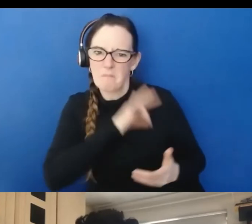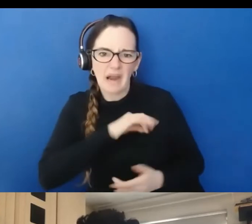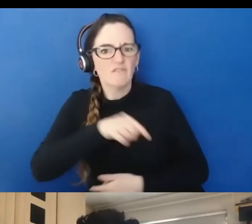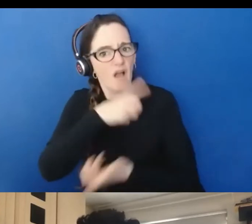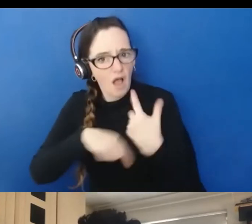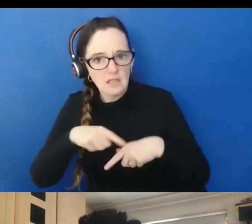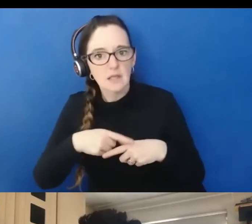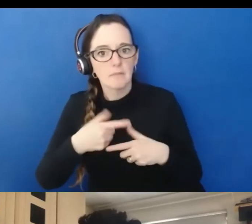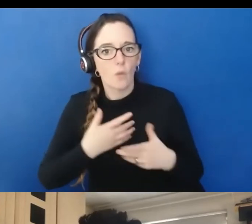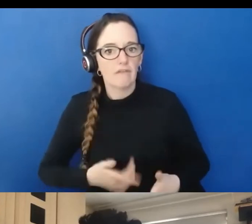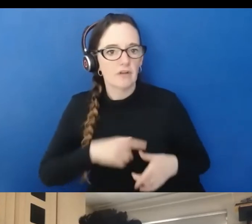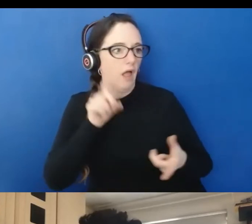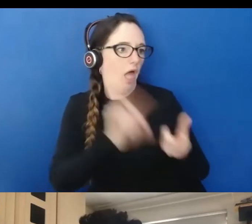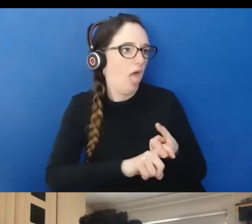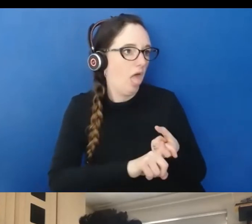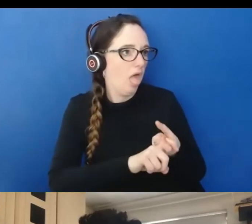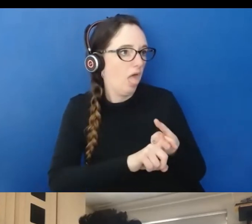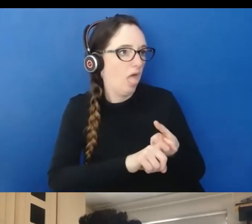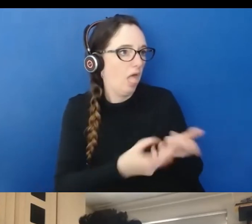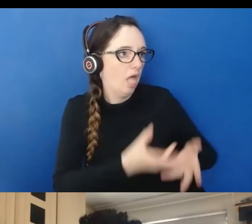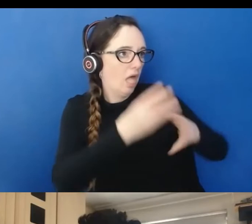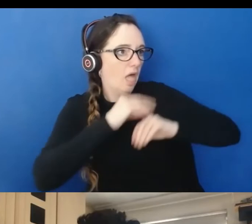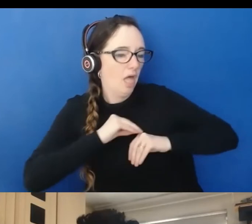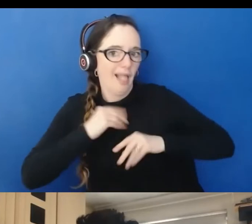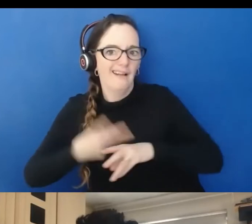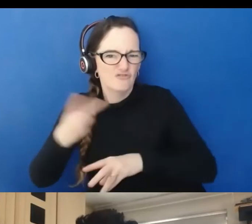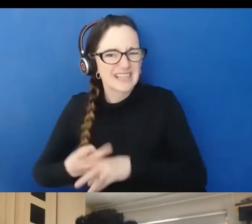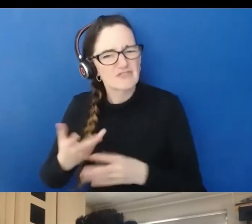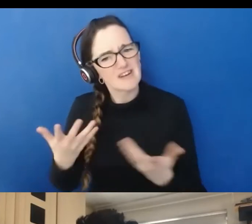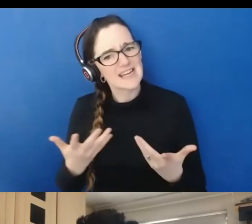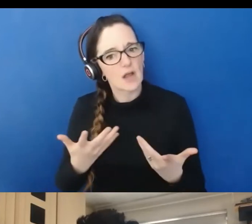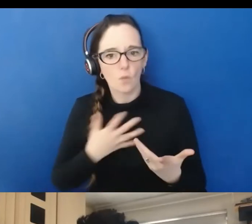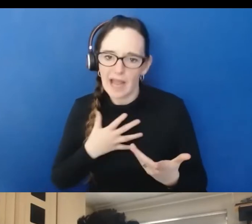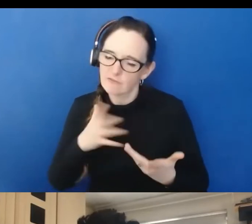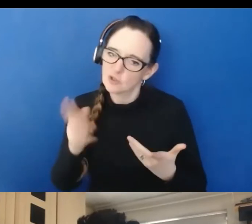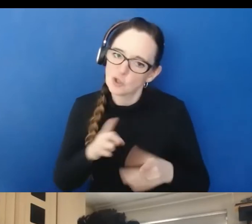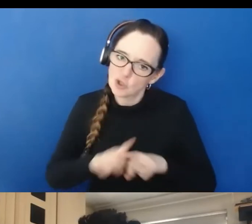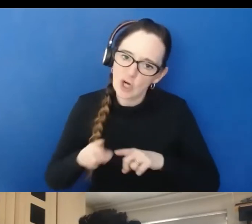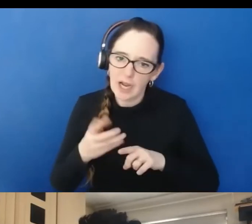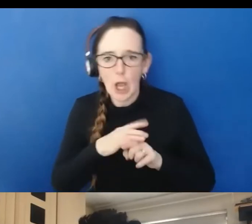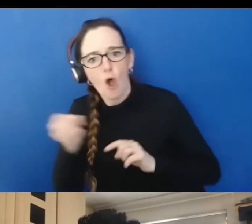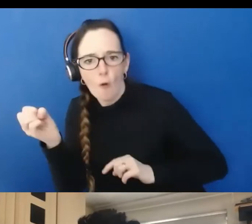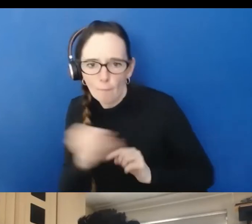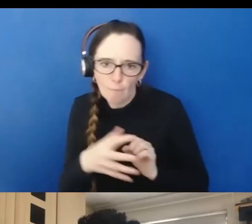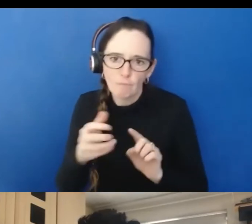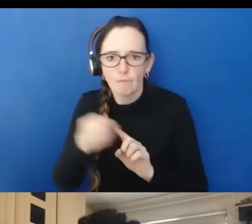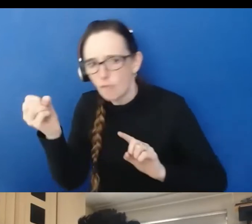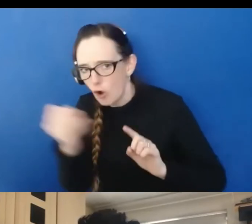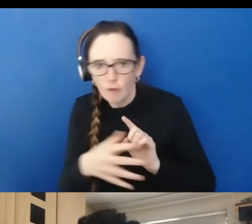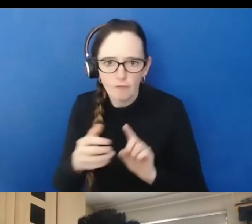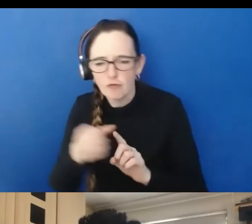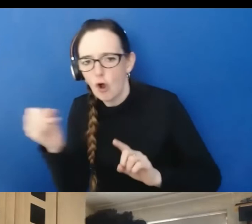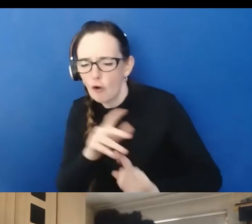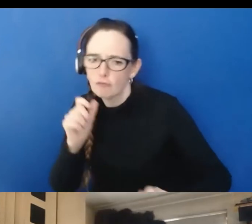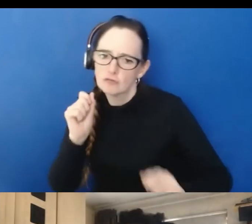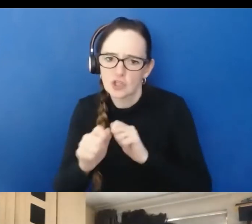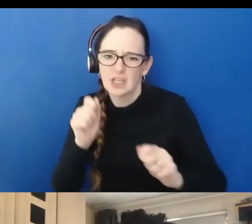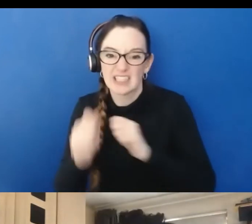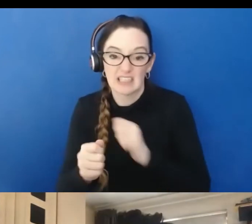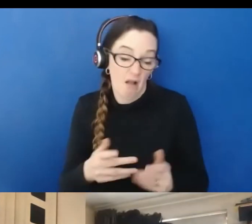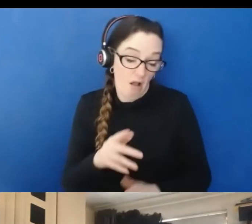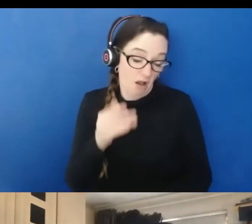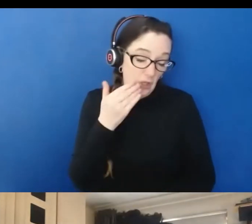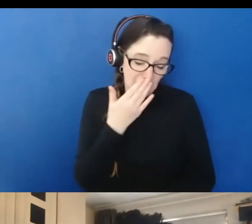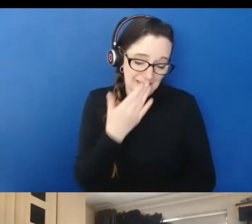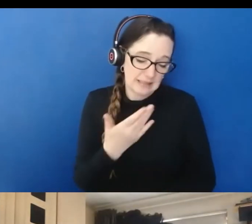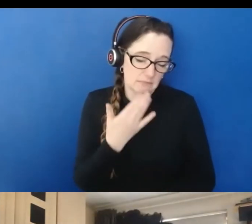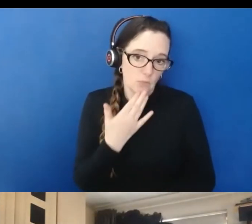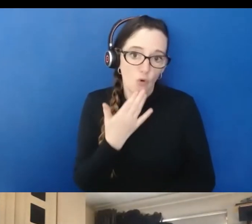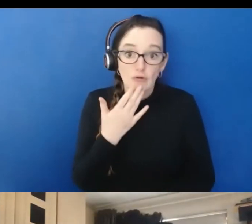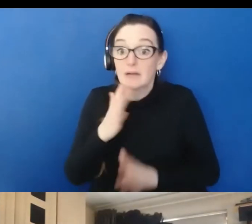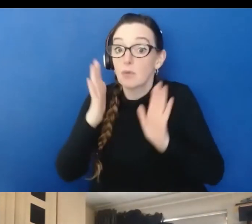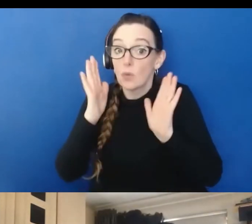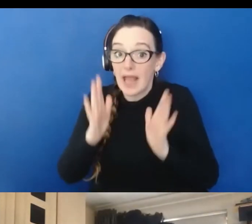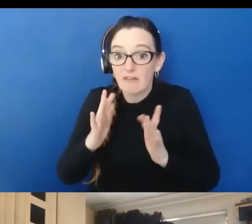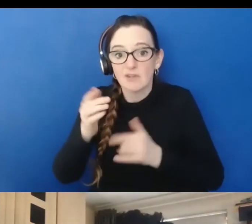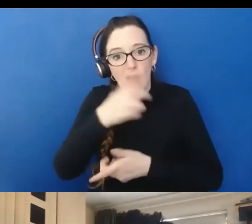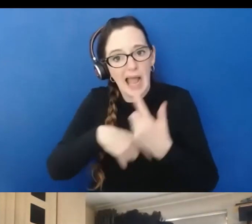And I think it might sound a little bit boring but unless we also revolutionise our working